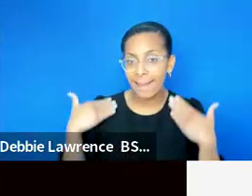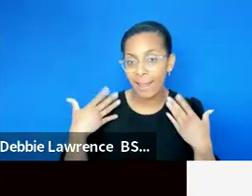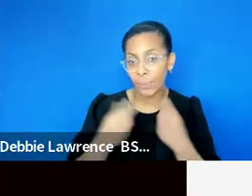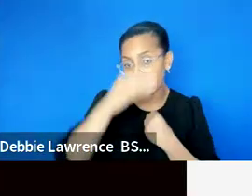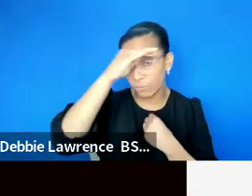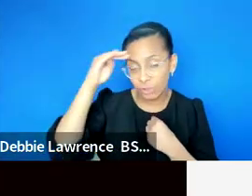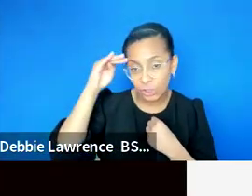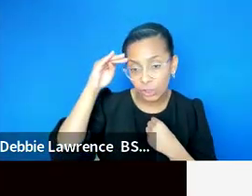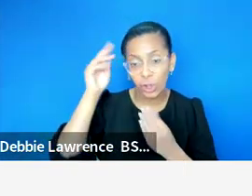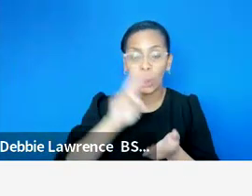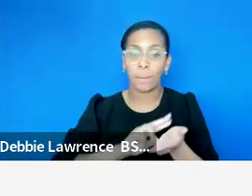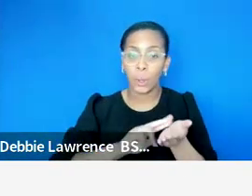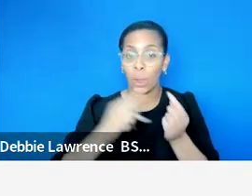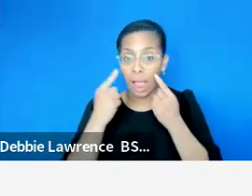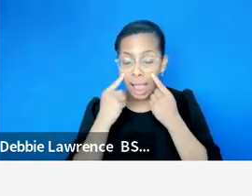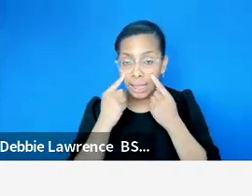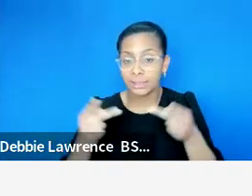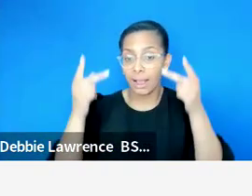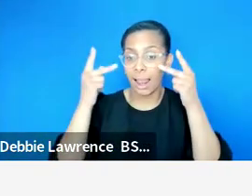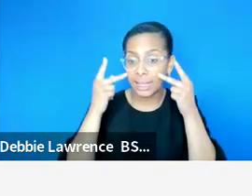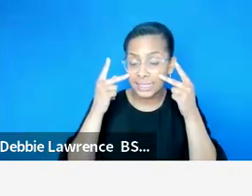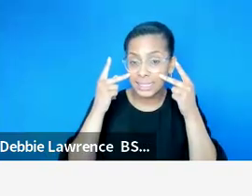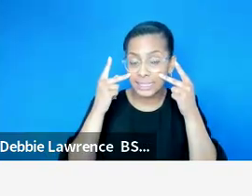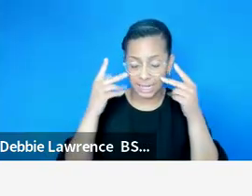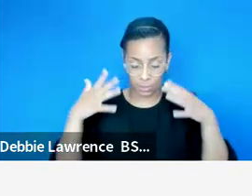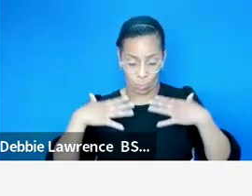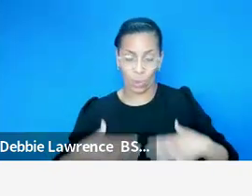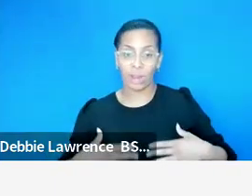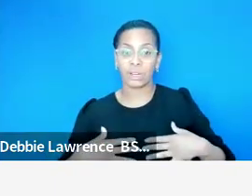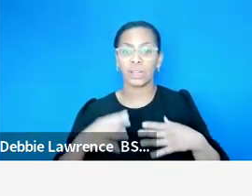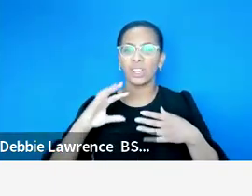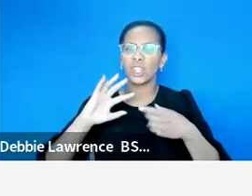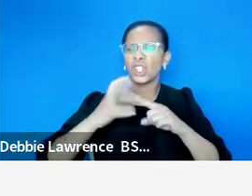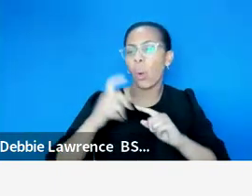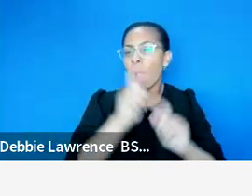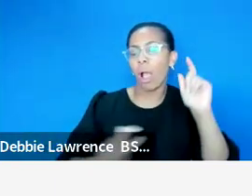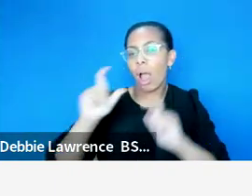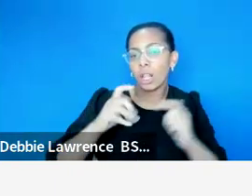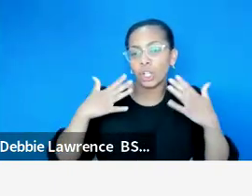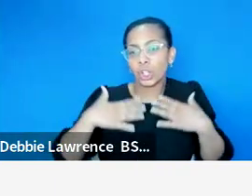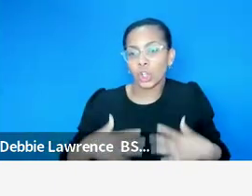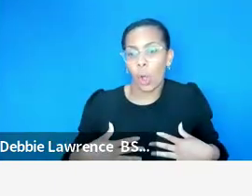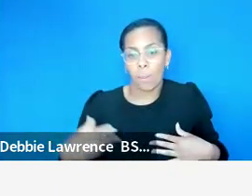blue eyes, glasses. I am wearing a stone-colored top, sat in front of